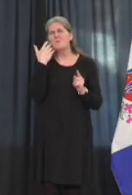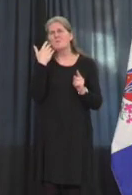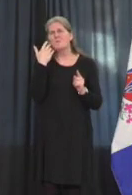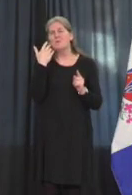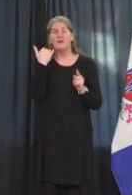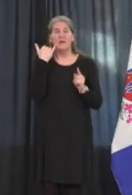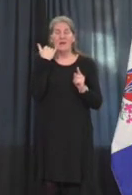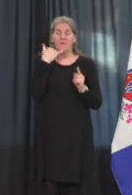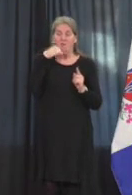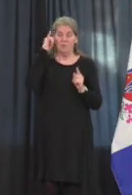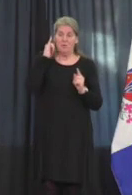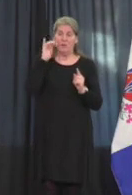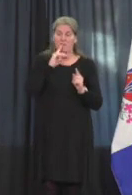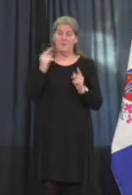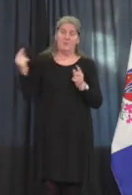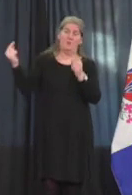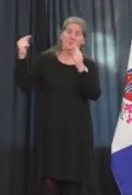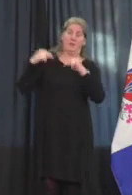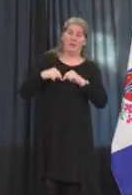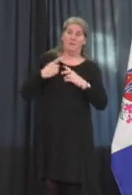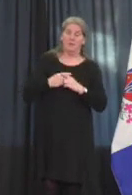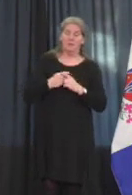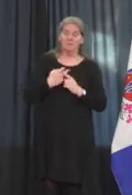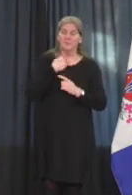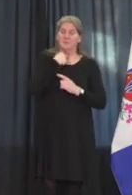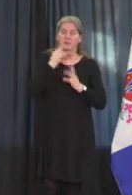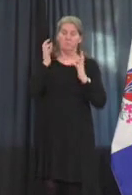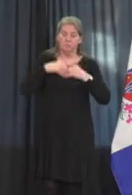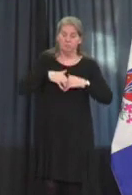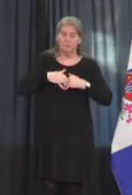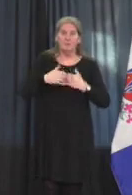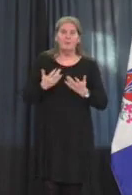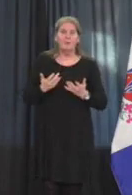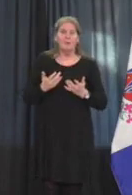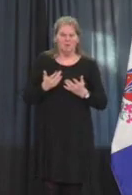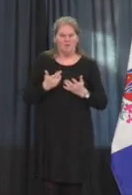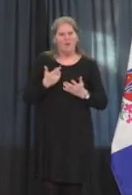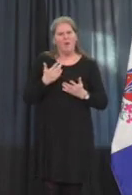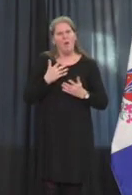ARE DRIVING HOME AND WE ALL KNOW YUKONERS WHO ARE DRIVING HOME NOW THAT THEY WOULD HAVE A WAY